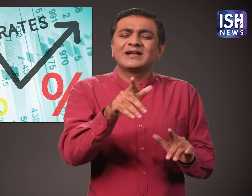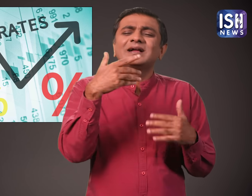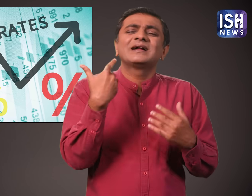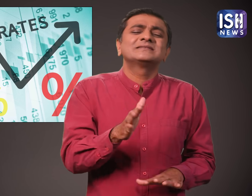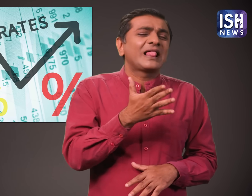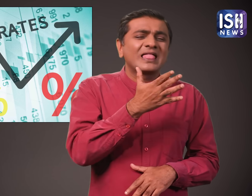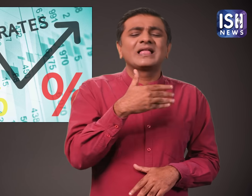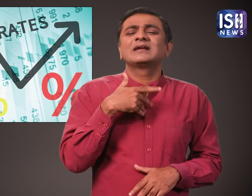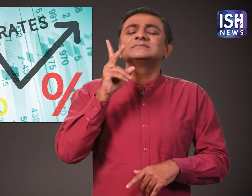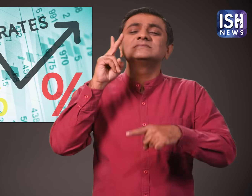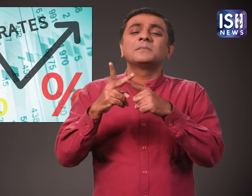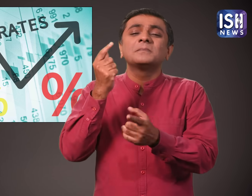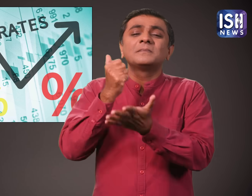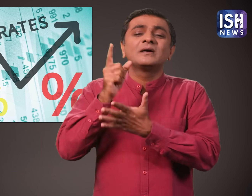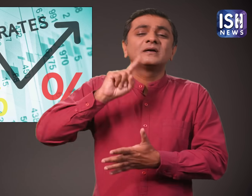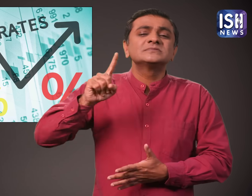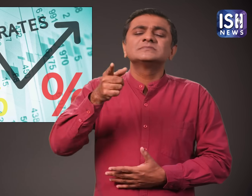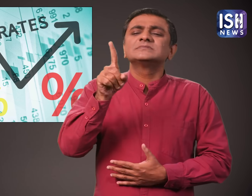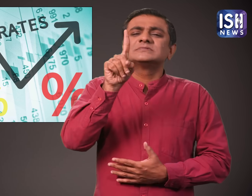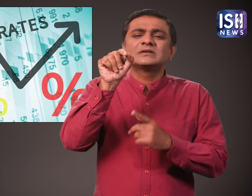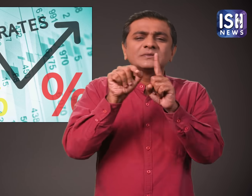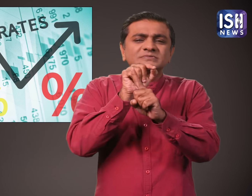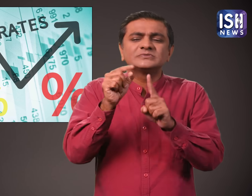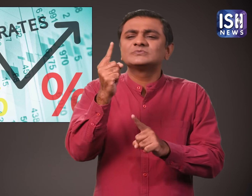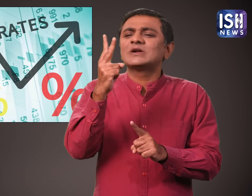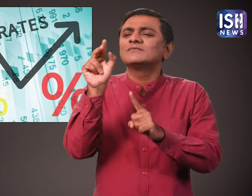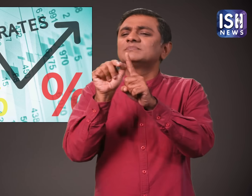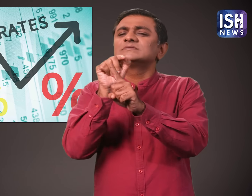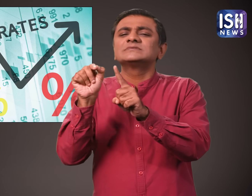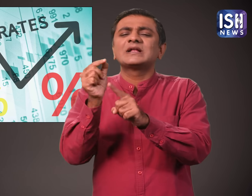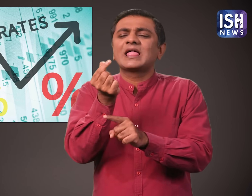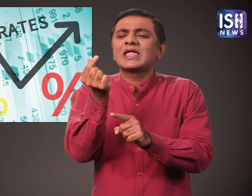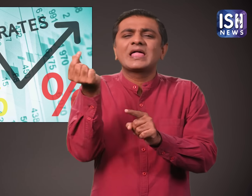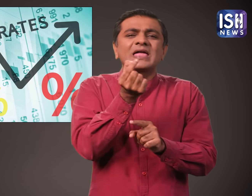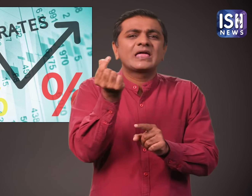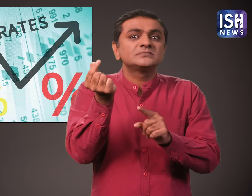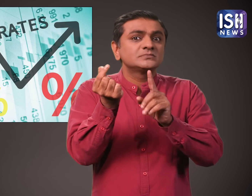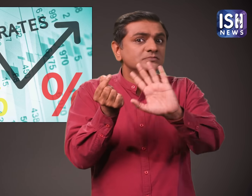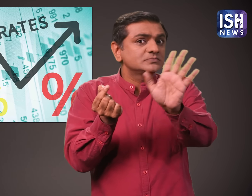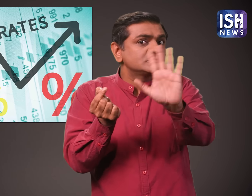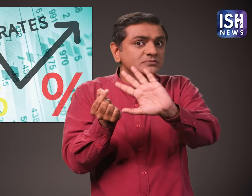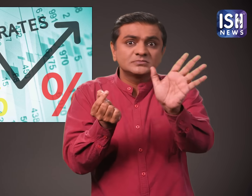Don’t just stick to your regular bank if it charges higher interest, like 10% or 12%.